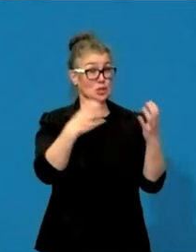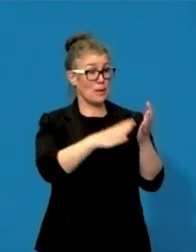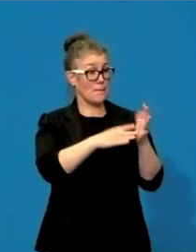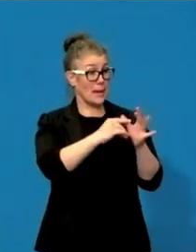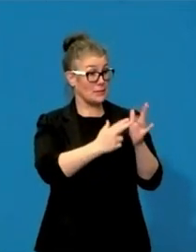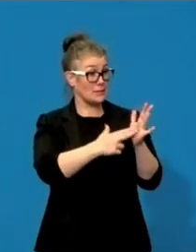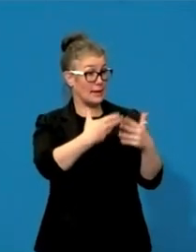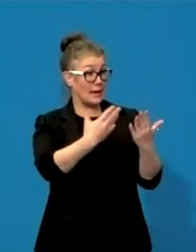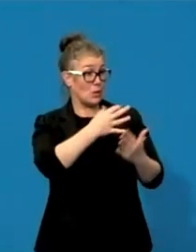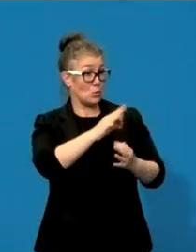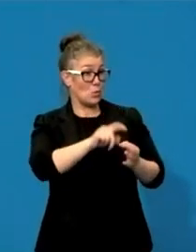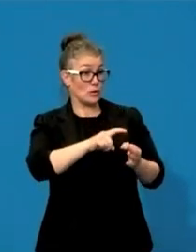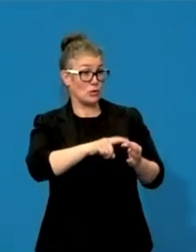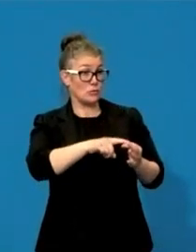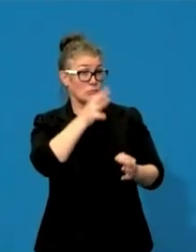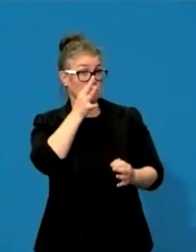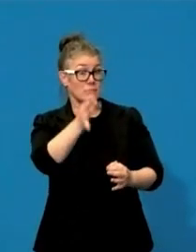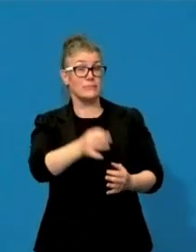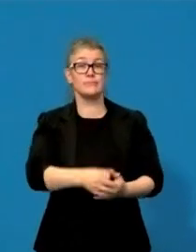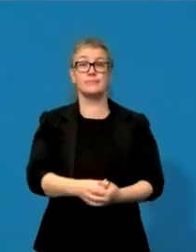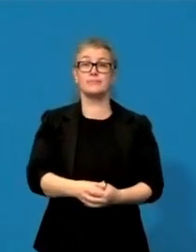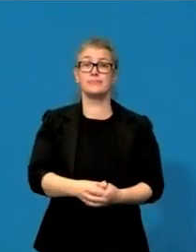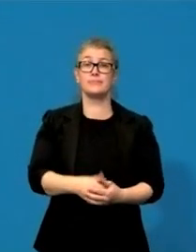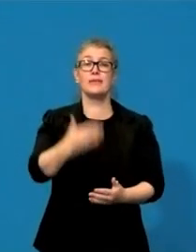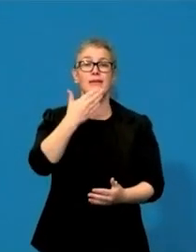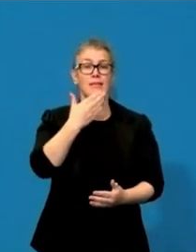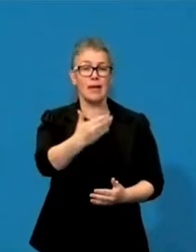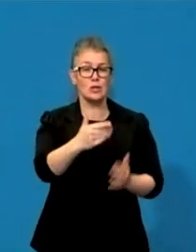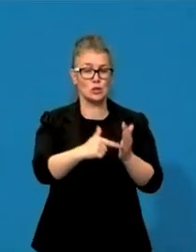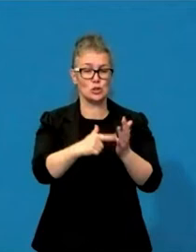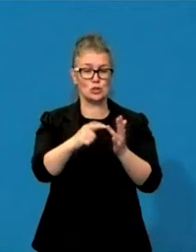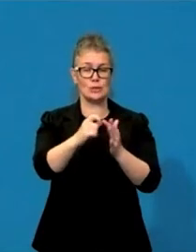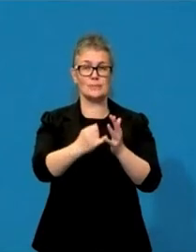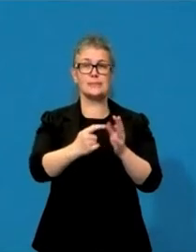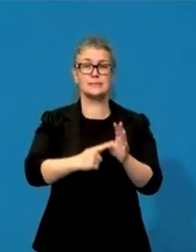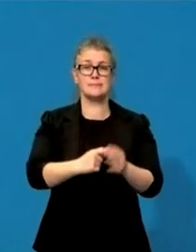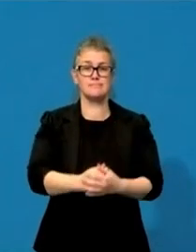Thank you, Topsy, for your evidence today.